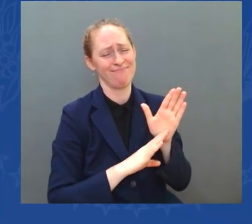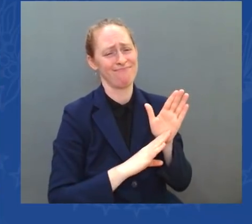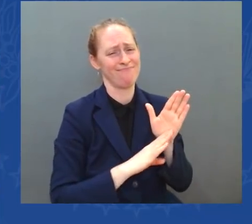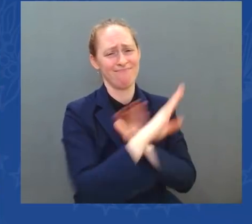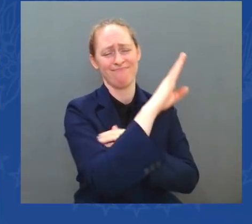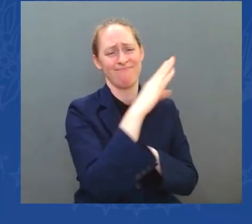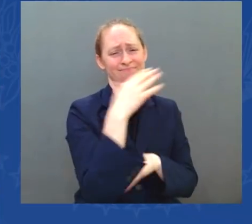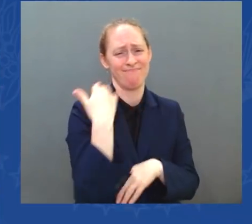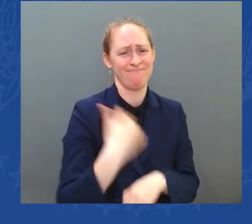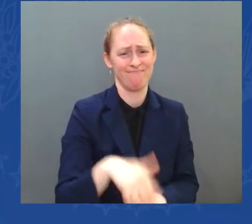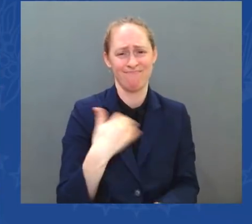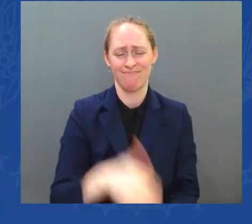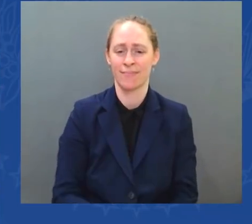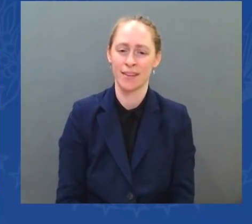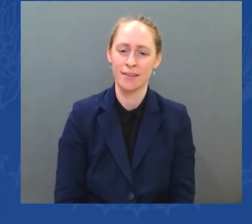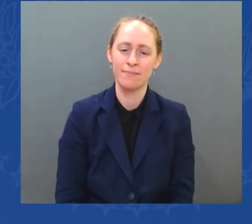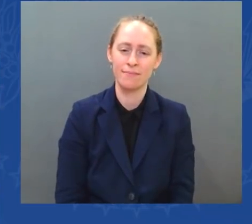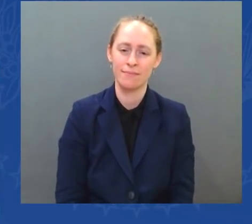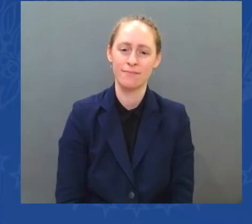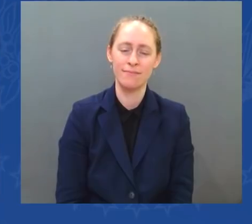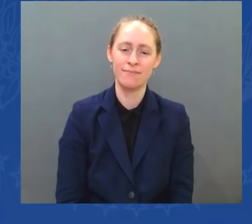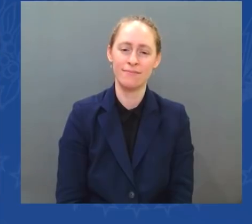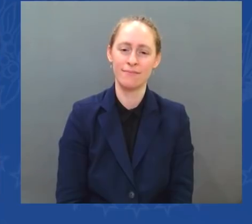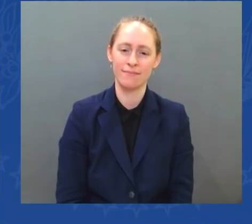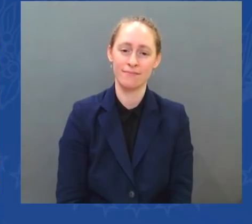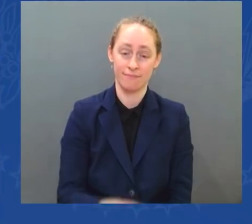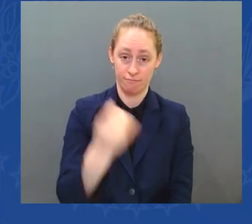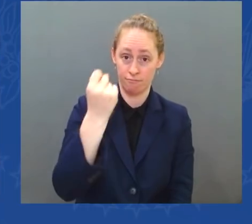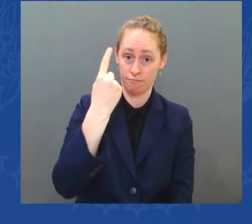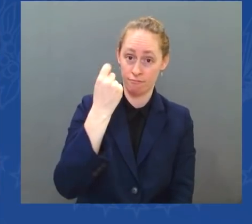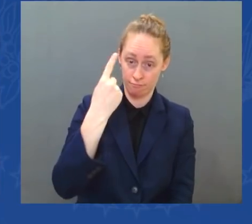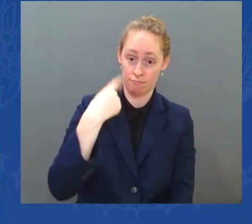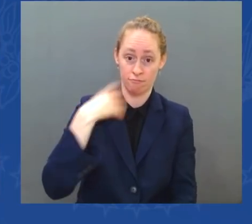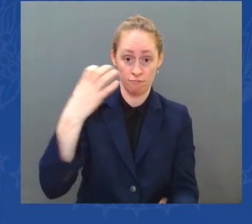by $350 billion just last year alone